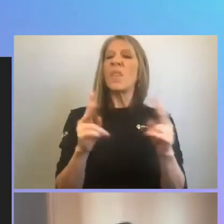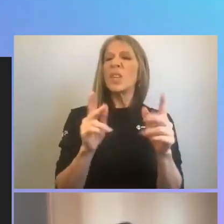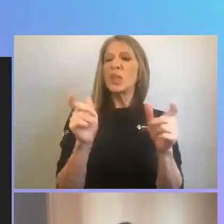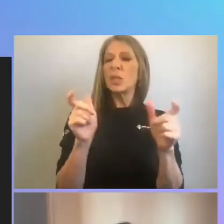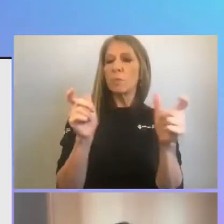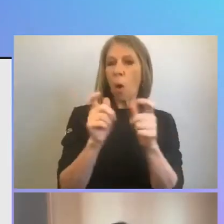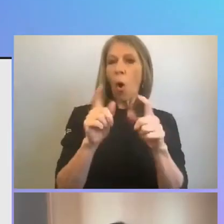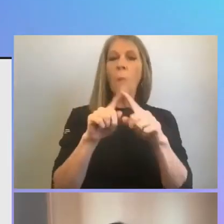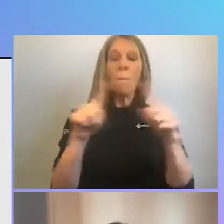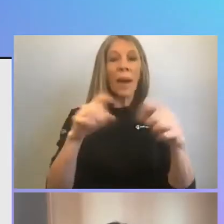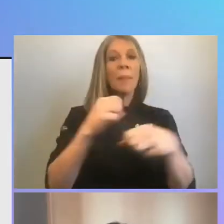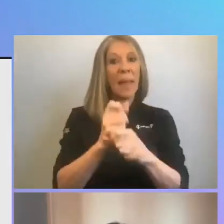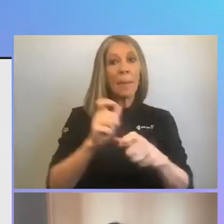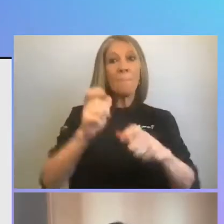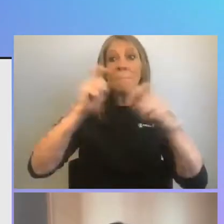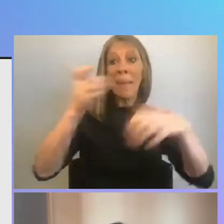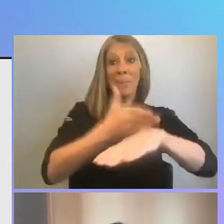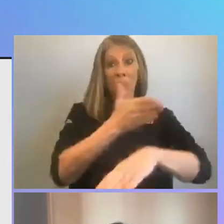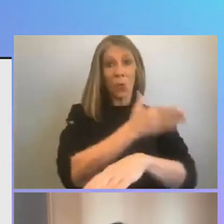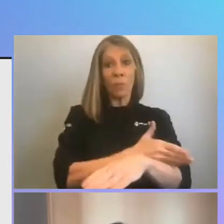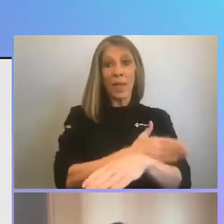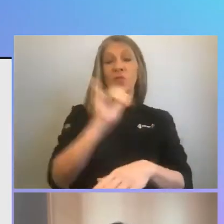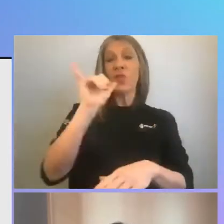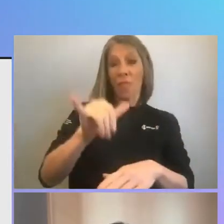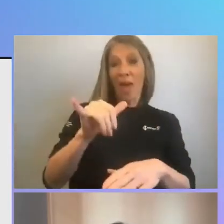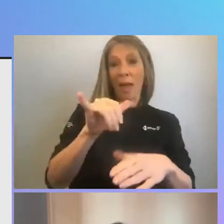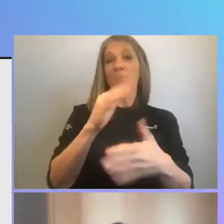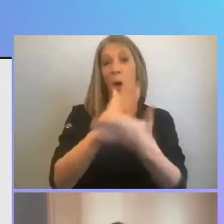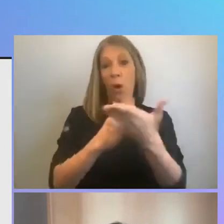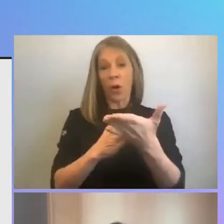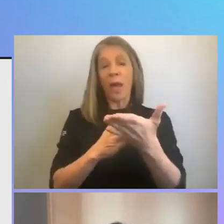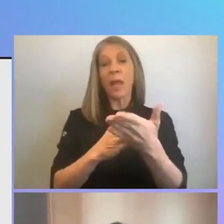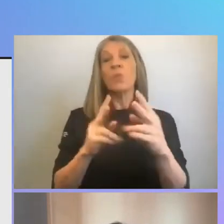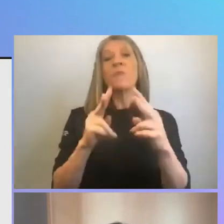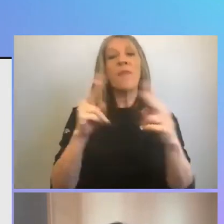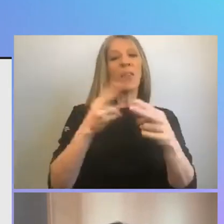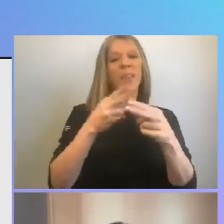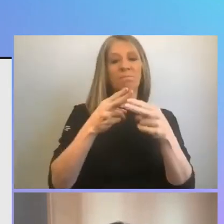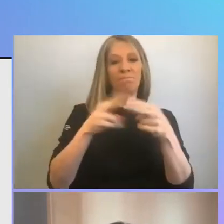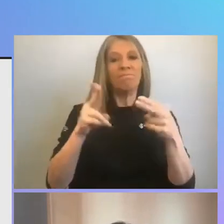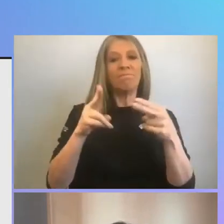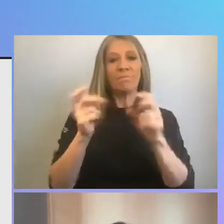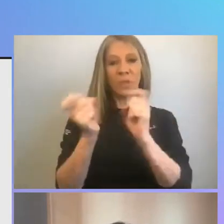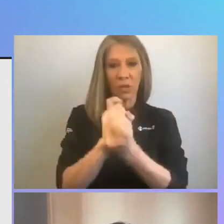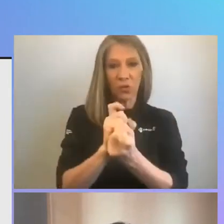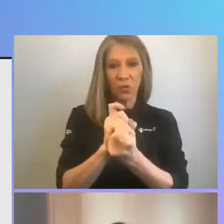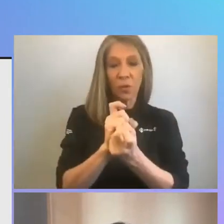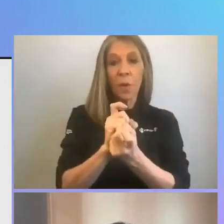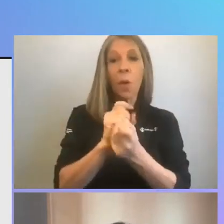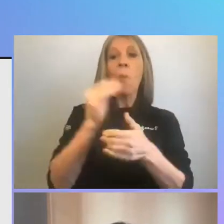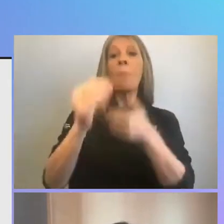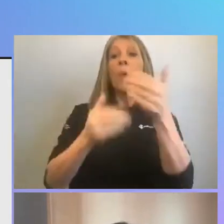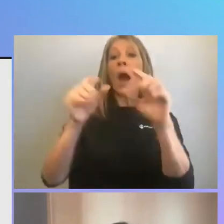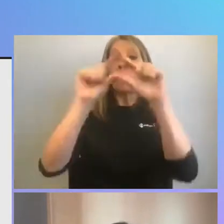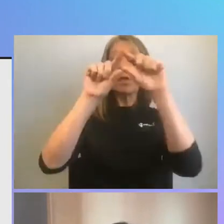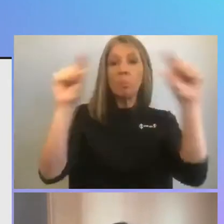pretty huge improvement. Um, to that component as well. And it was a very quick change. Um, progress bar with text is the